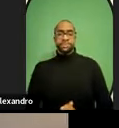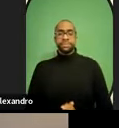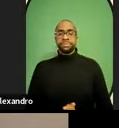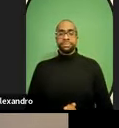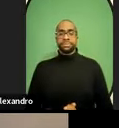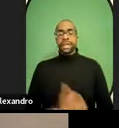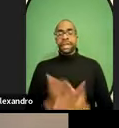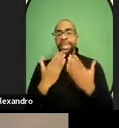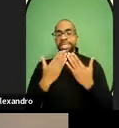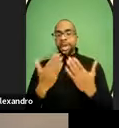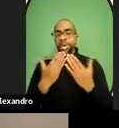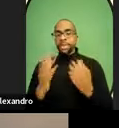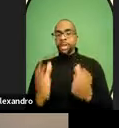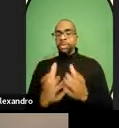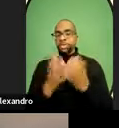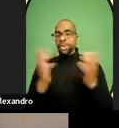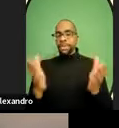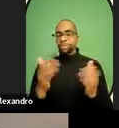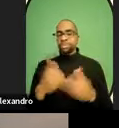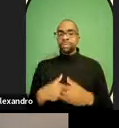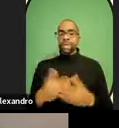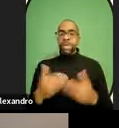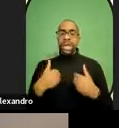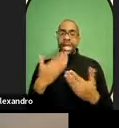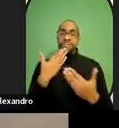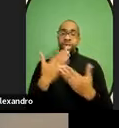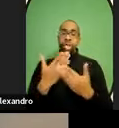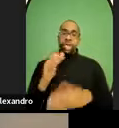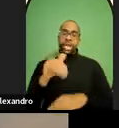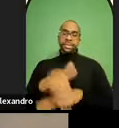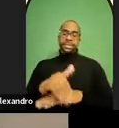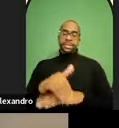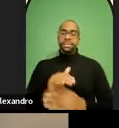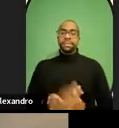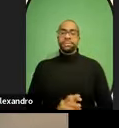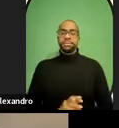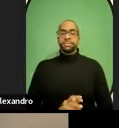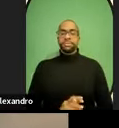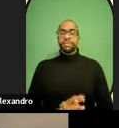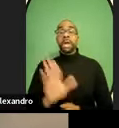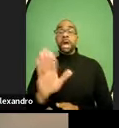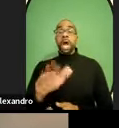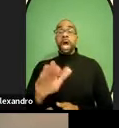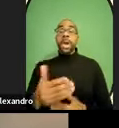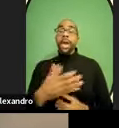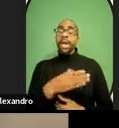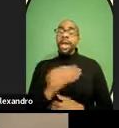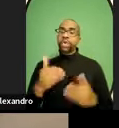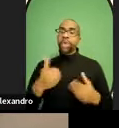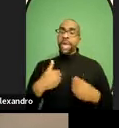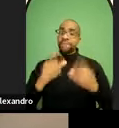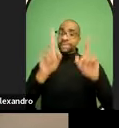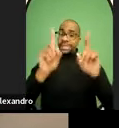programs programs will be here whenever there programs will be here whenever their day corresponds, so thank you their day corresponds. good thank you so much and have a great night. also Also, you'll have